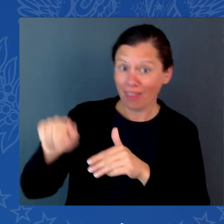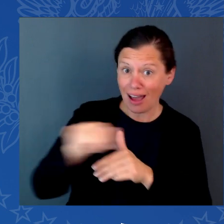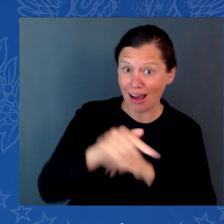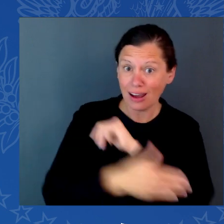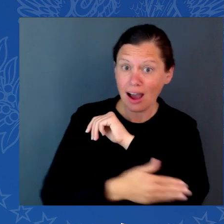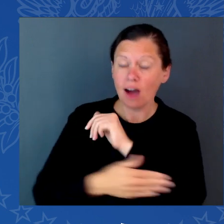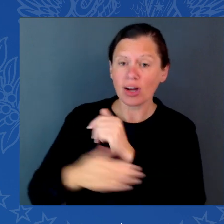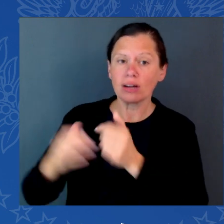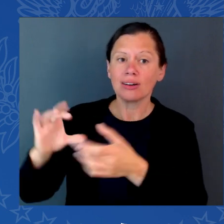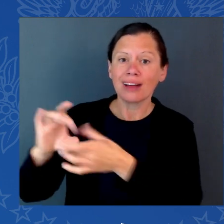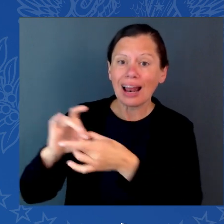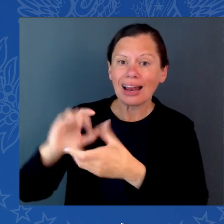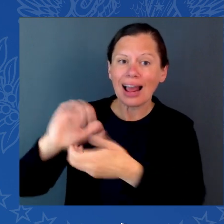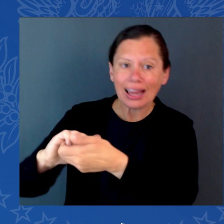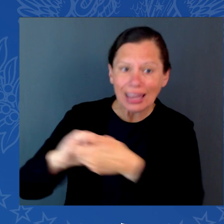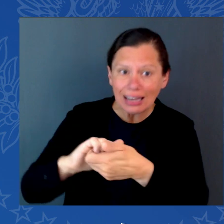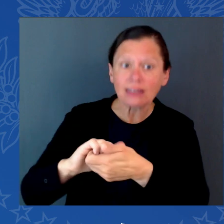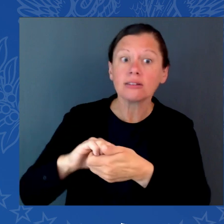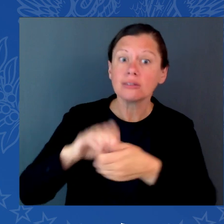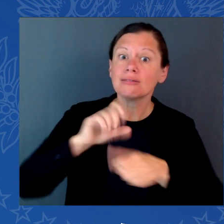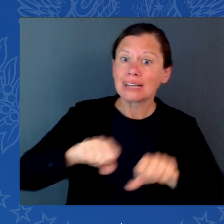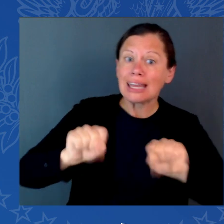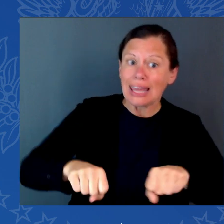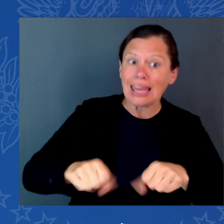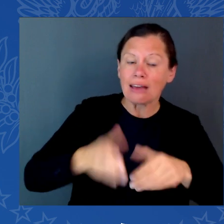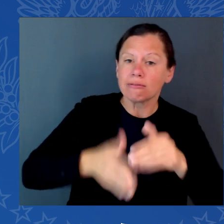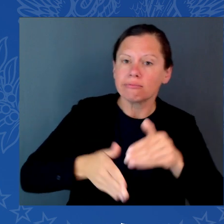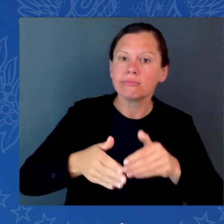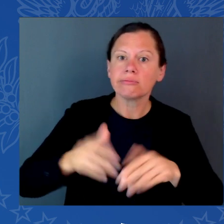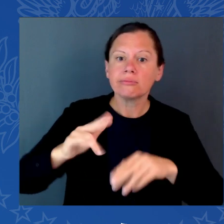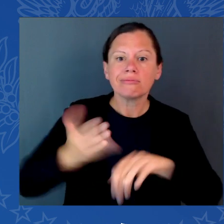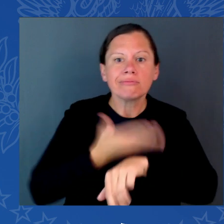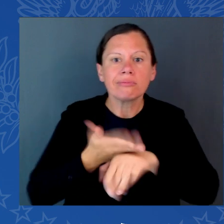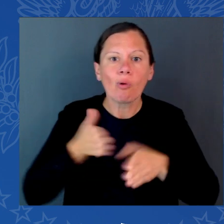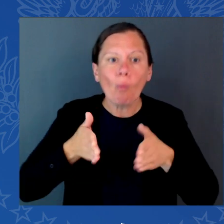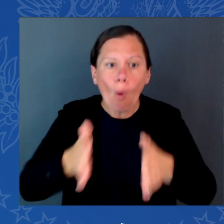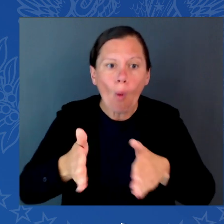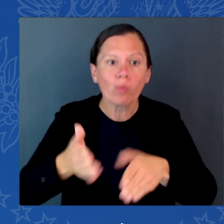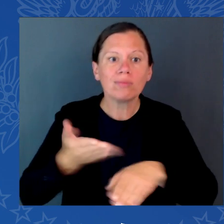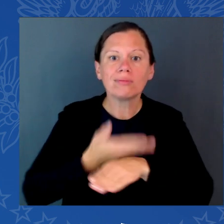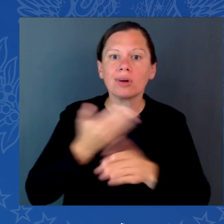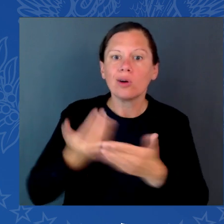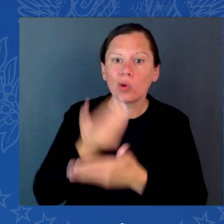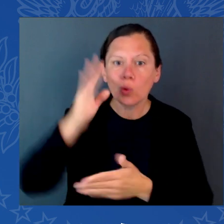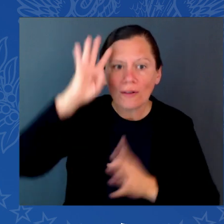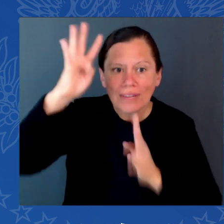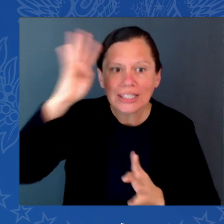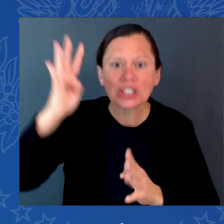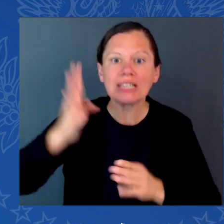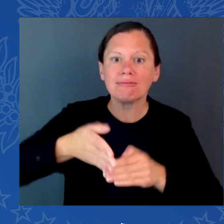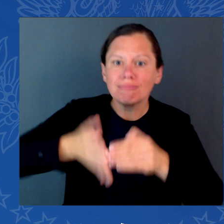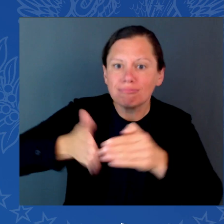building the innovations, going with this, and innovating together. I don't want to be longer. Thank you very much for this.